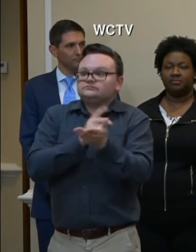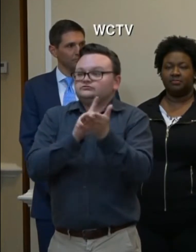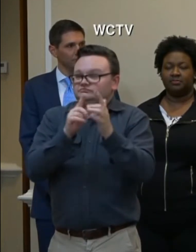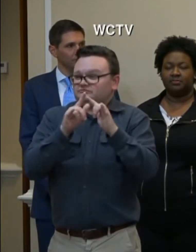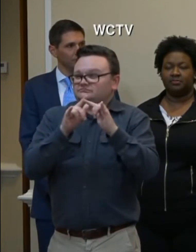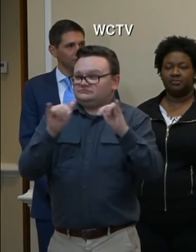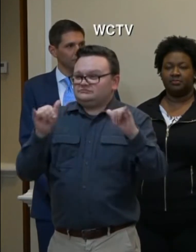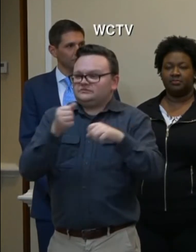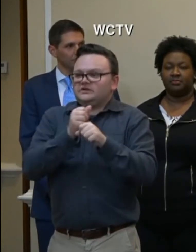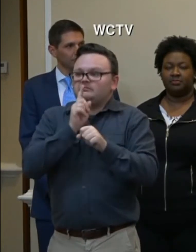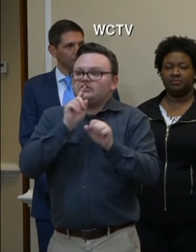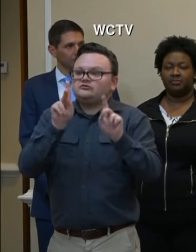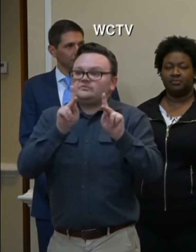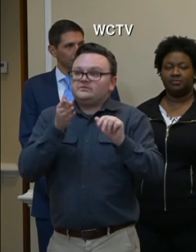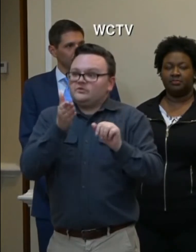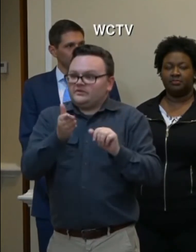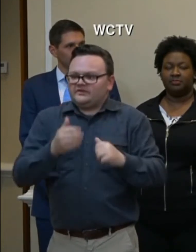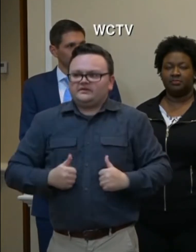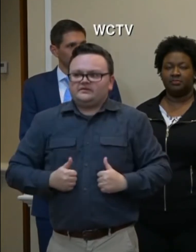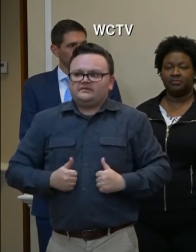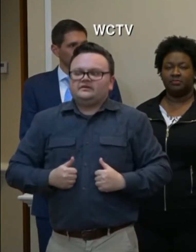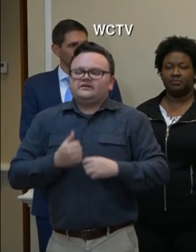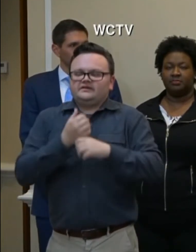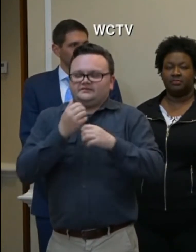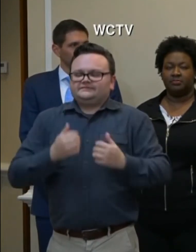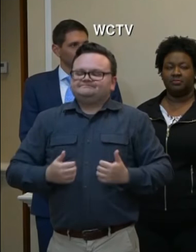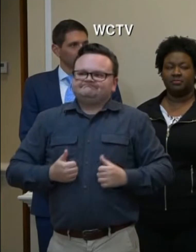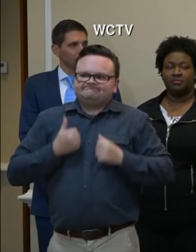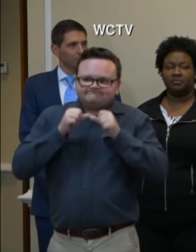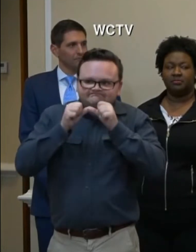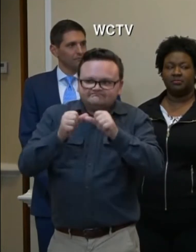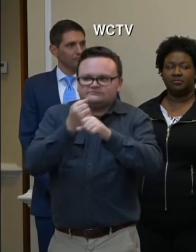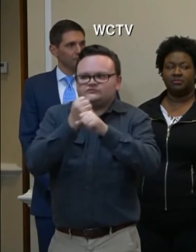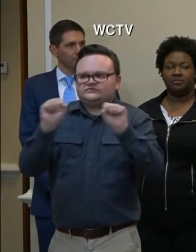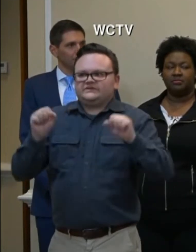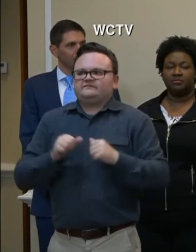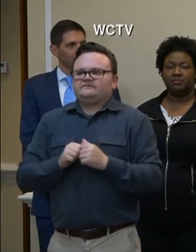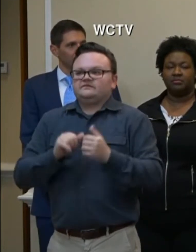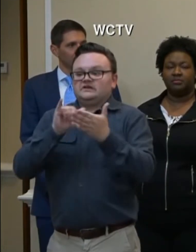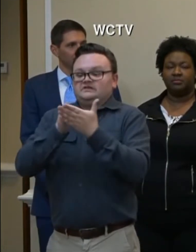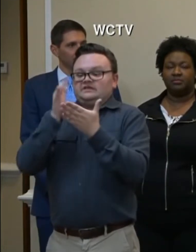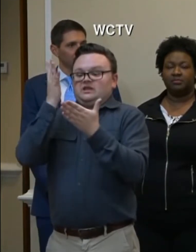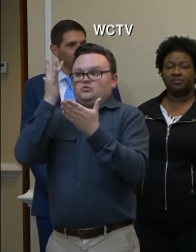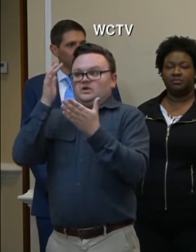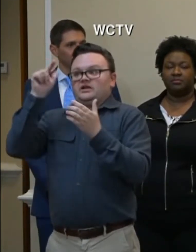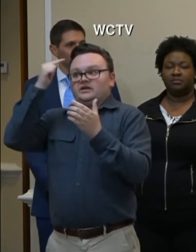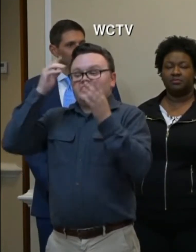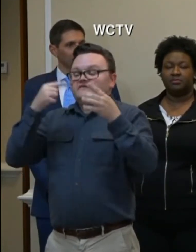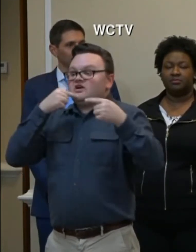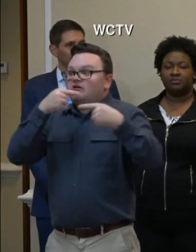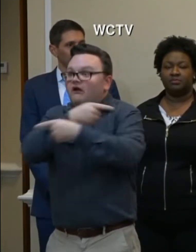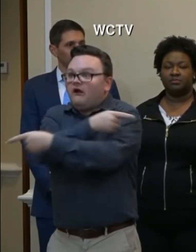residents safe that's why this executive order is so critical I want to thank